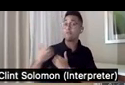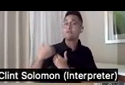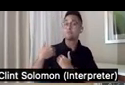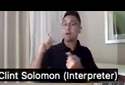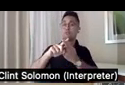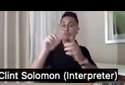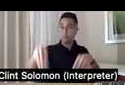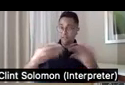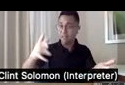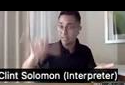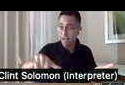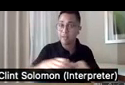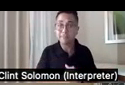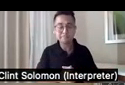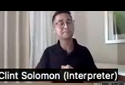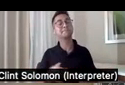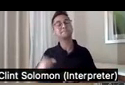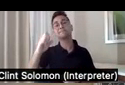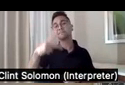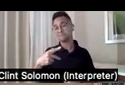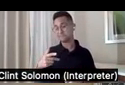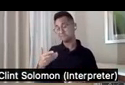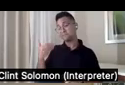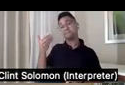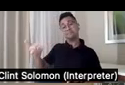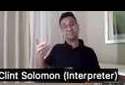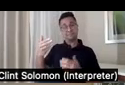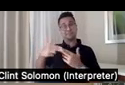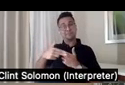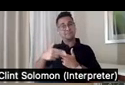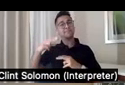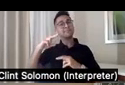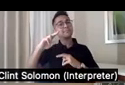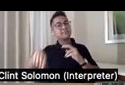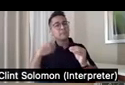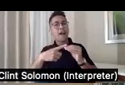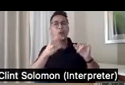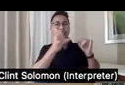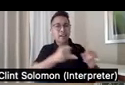all right this is something this next slide about individualizing and personalizing literacy